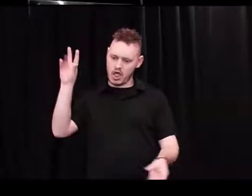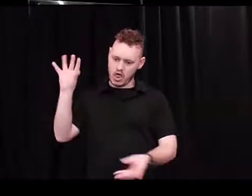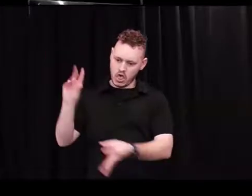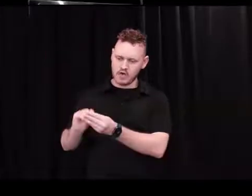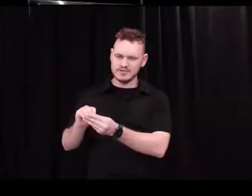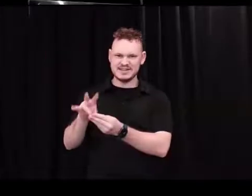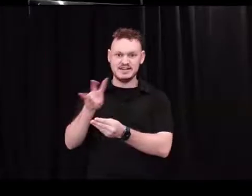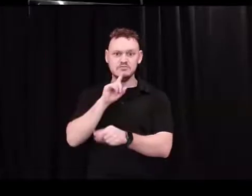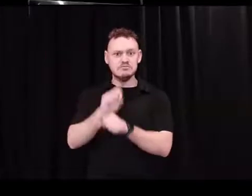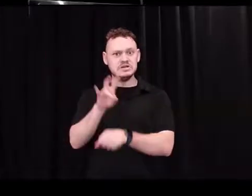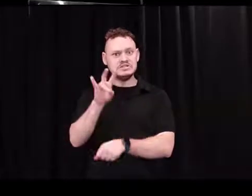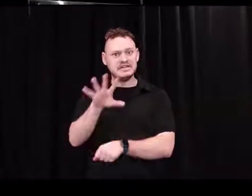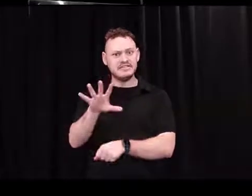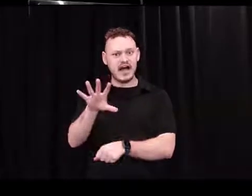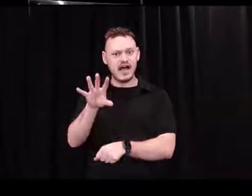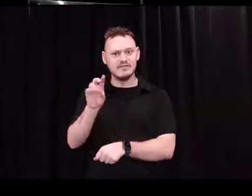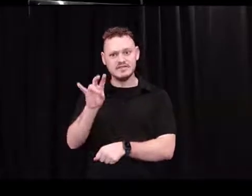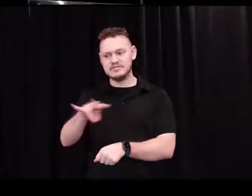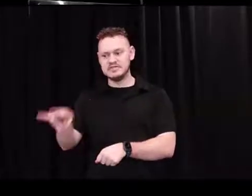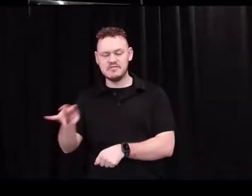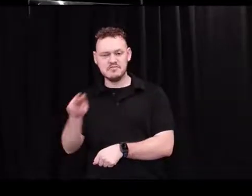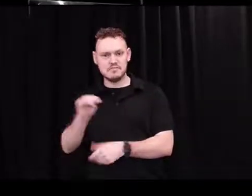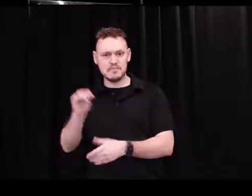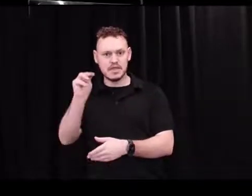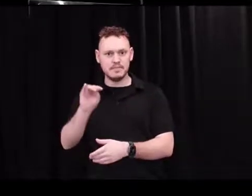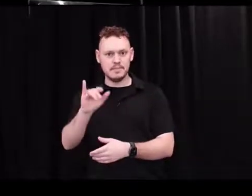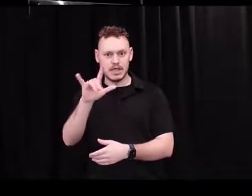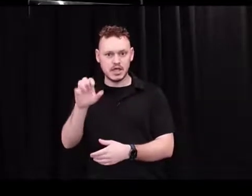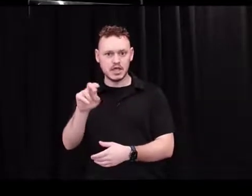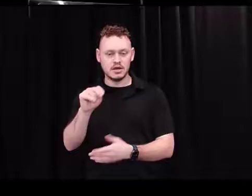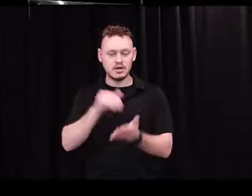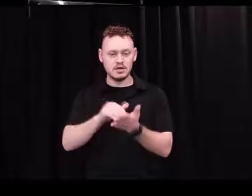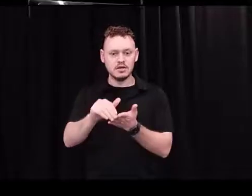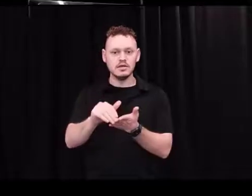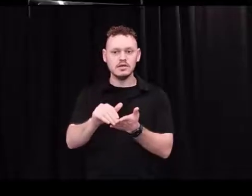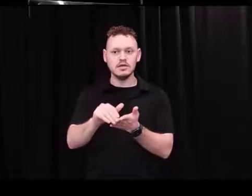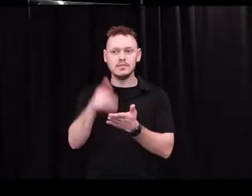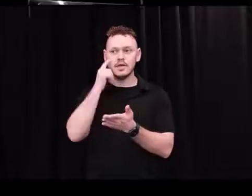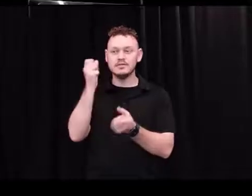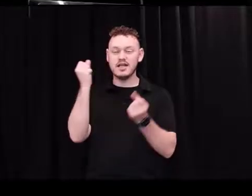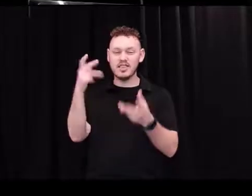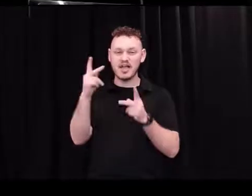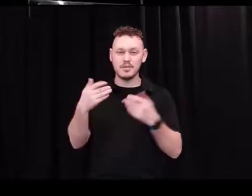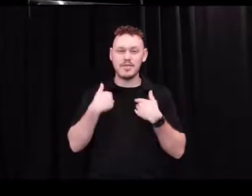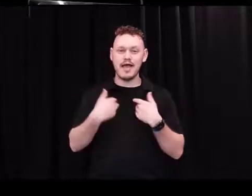million 77 million something like that. And it's because lots of people have multiple disabilities,